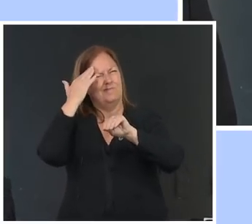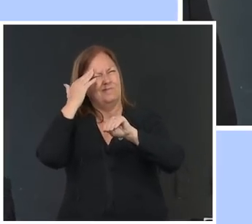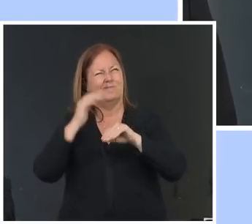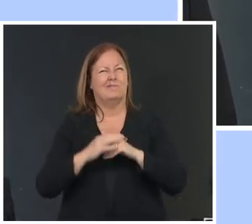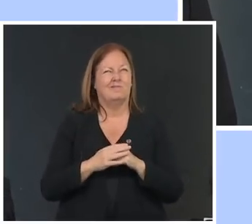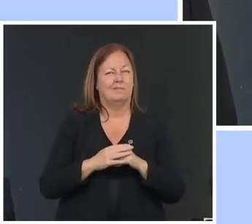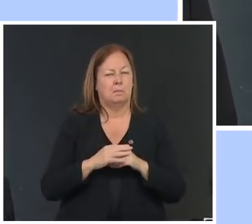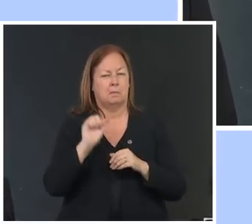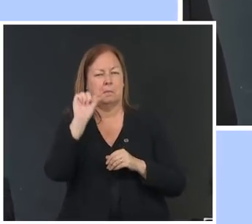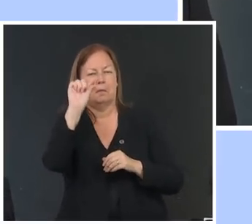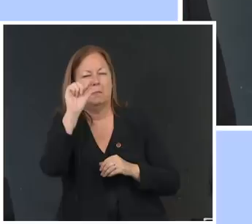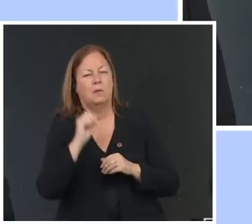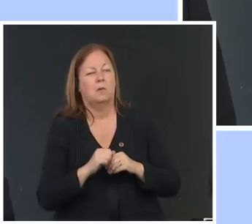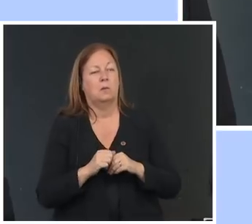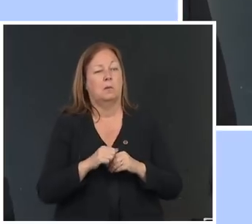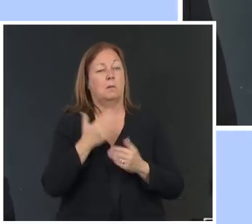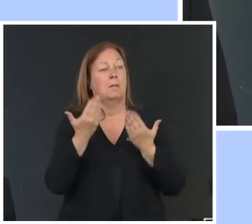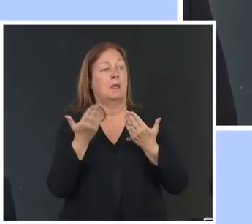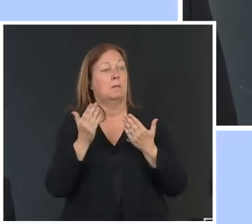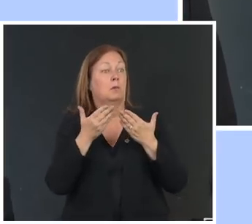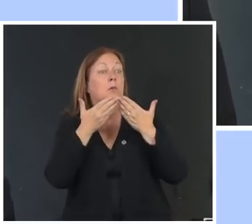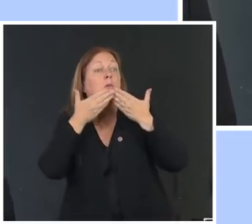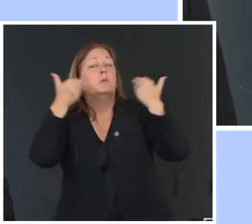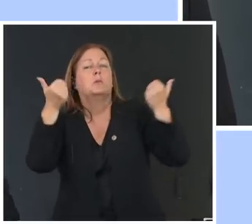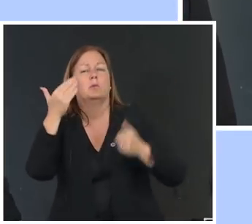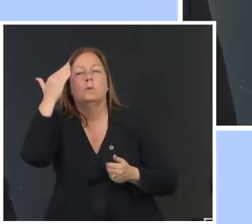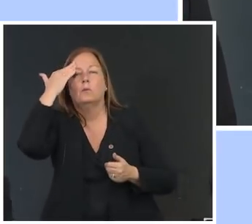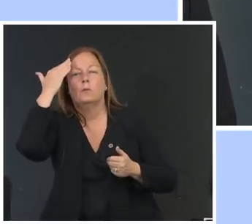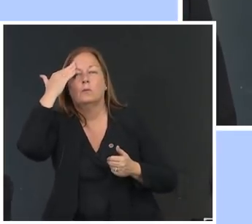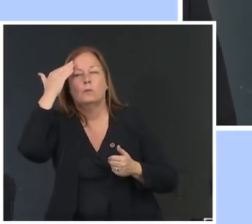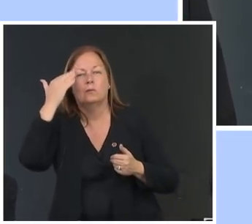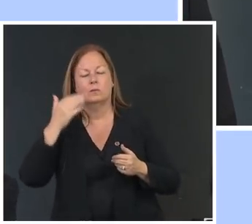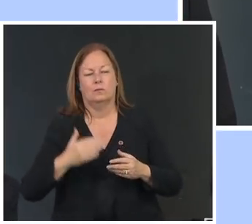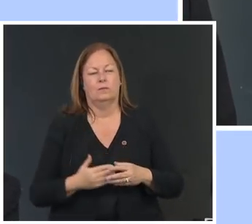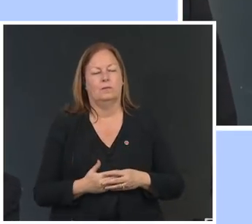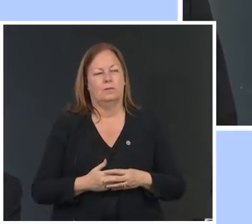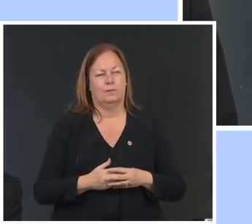Both in Japan and other countries alike. Regarding our language life, the